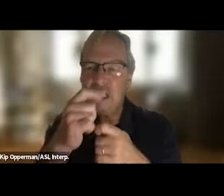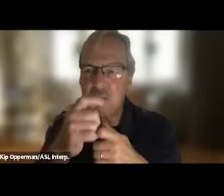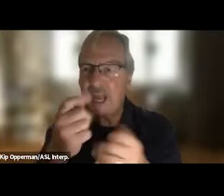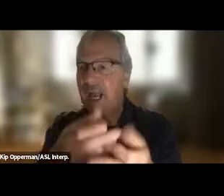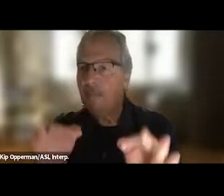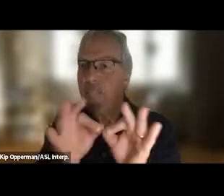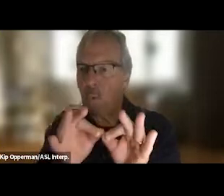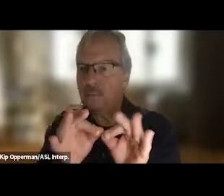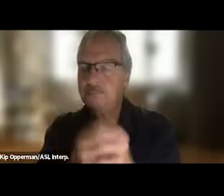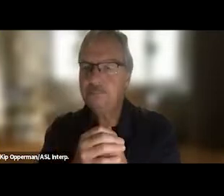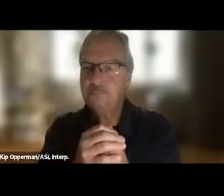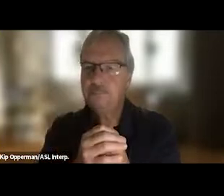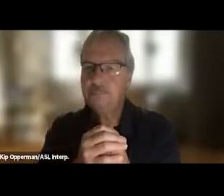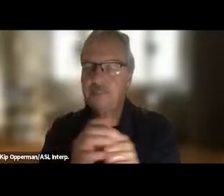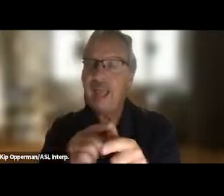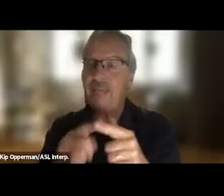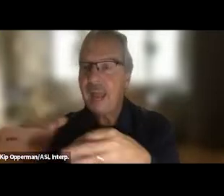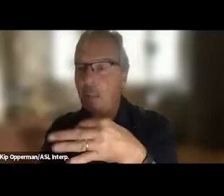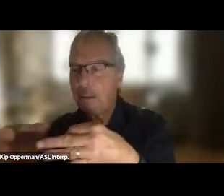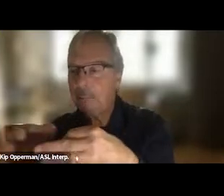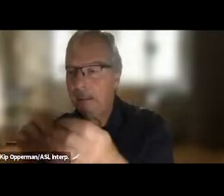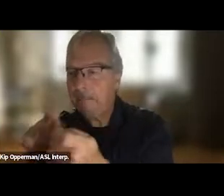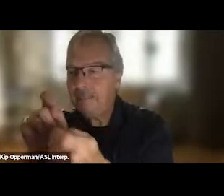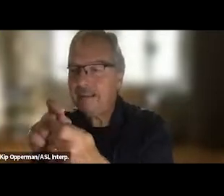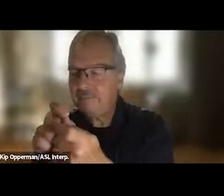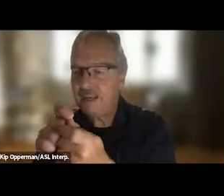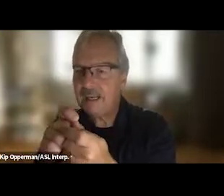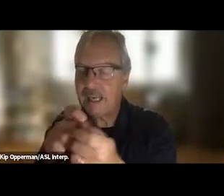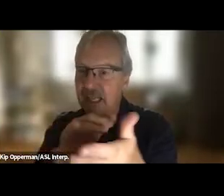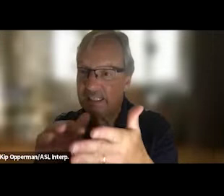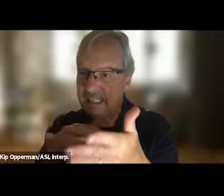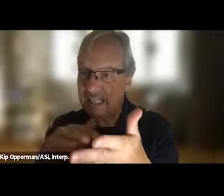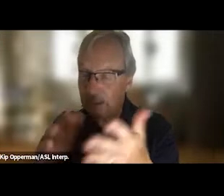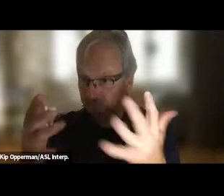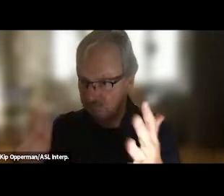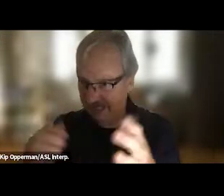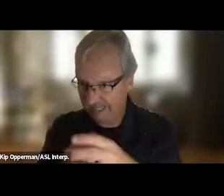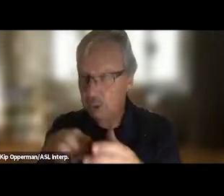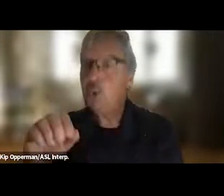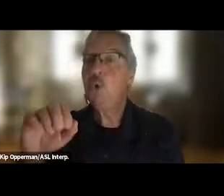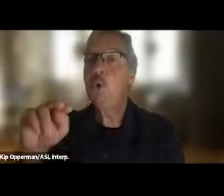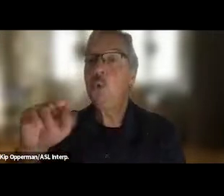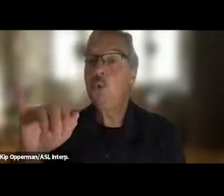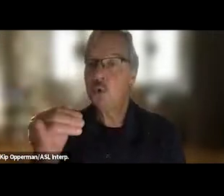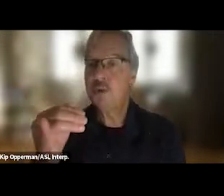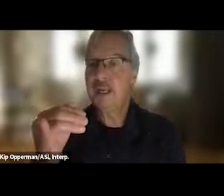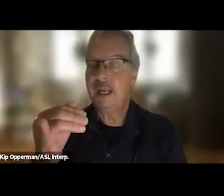I'll then dive into the specific study that we conducted in New Jersey and specifically summarize some findings